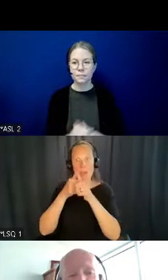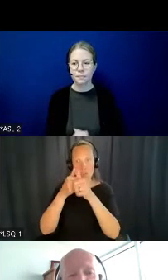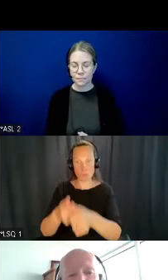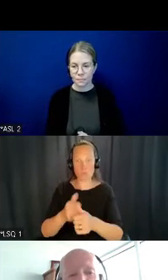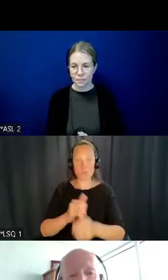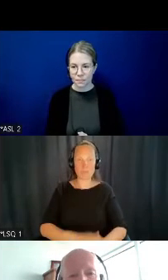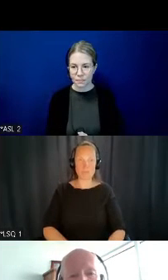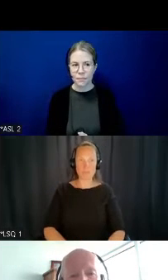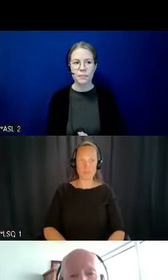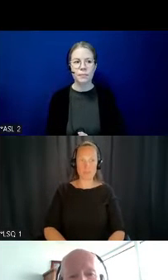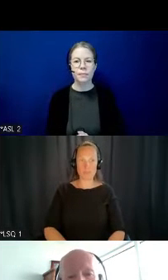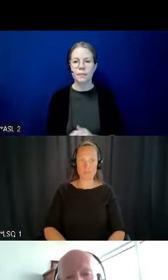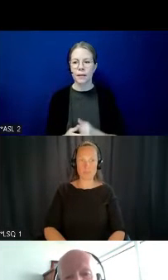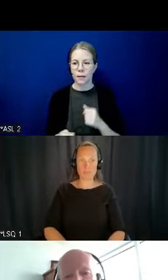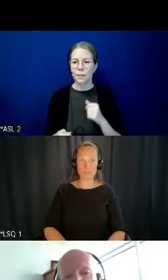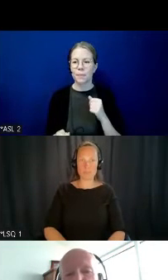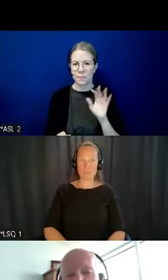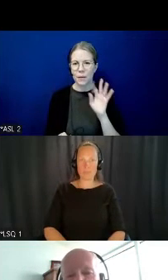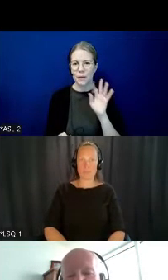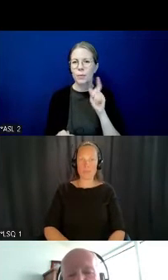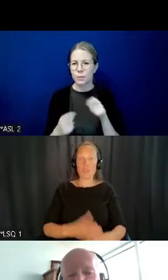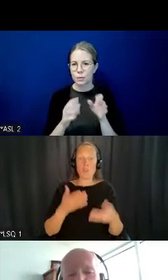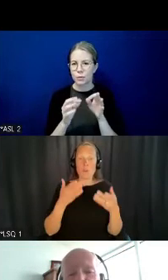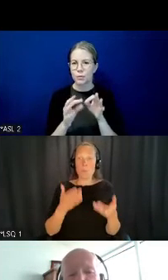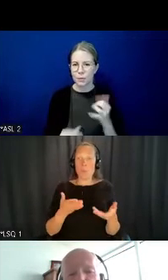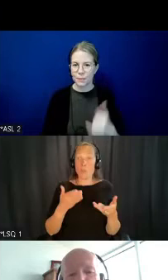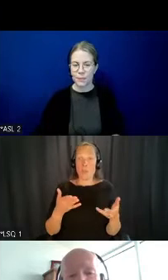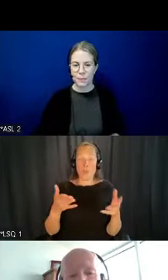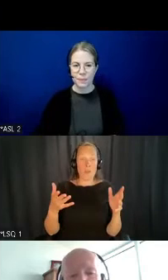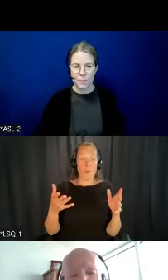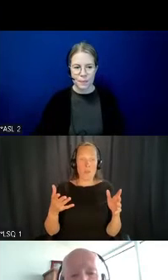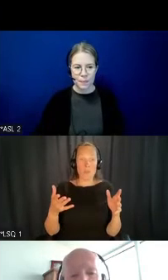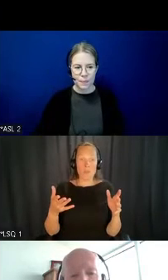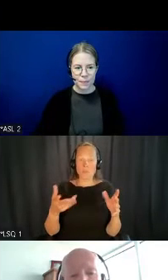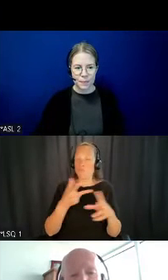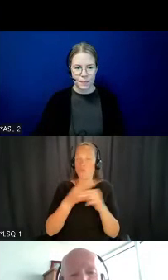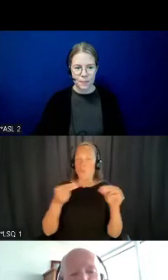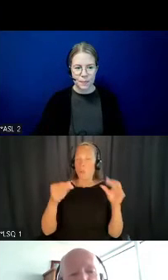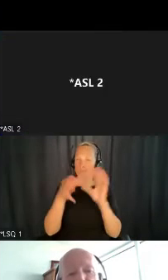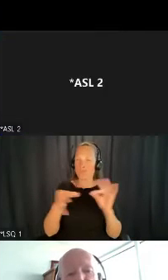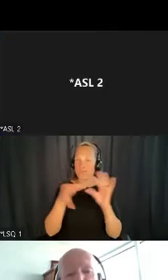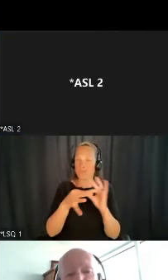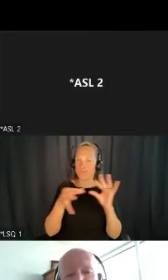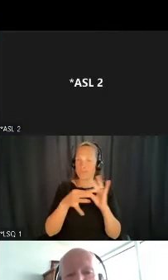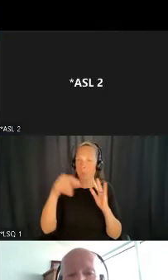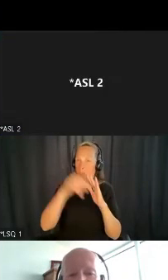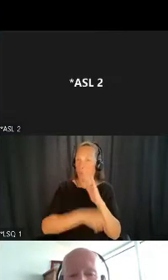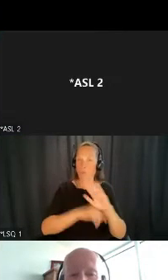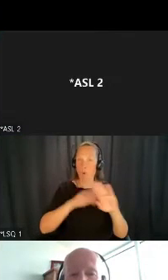I WON'T SAY TOO MUCH MORE ABOUT THIS, BUT THIS HIGHLIGHTS SOME OF THE REASONS WHY THE IDEA OF